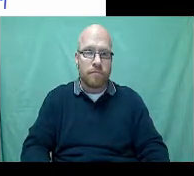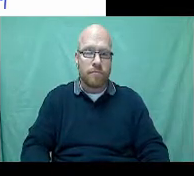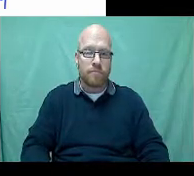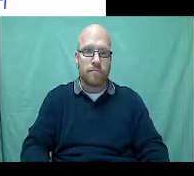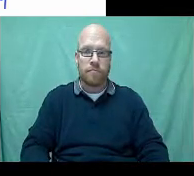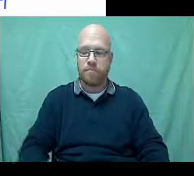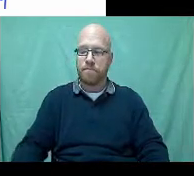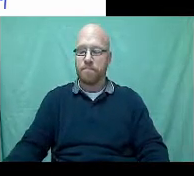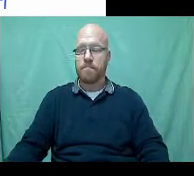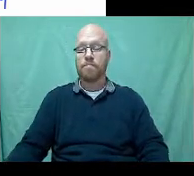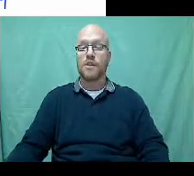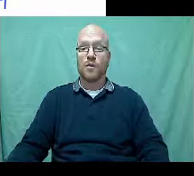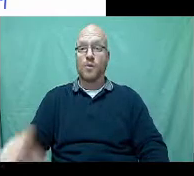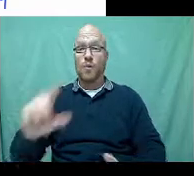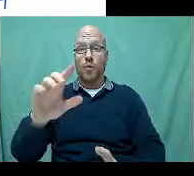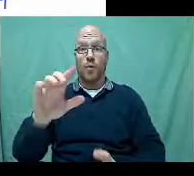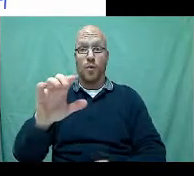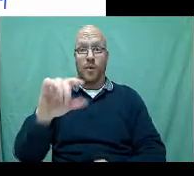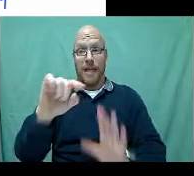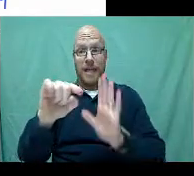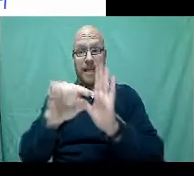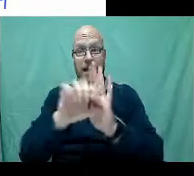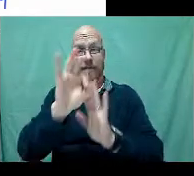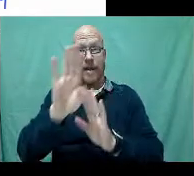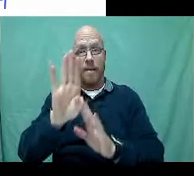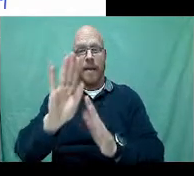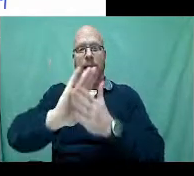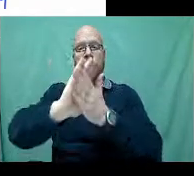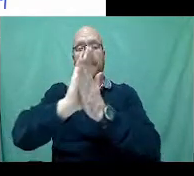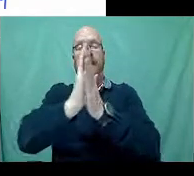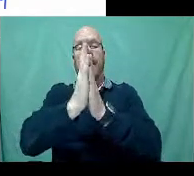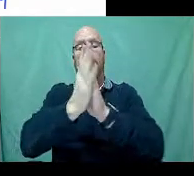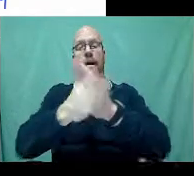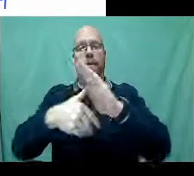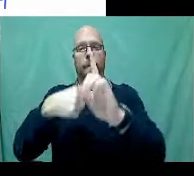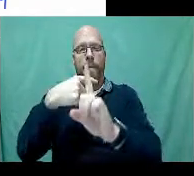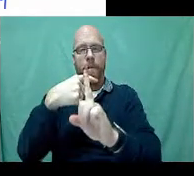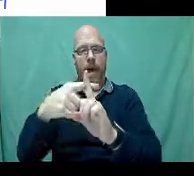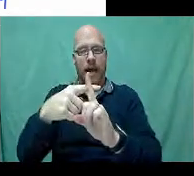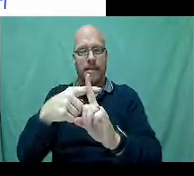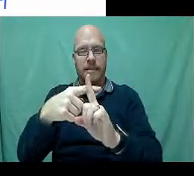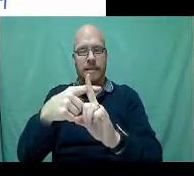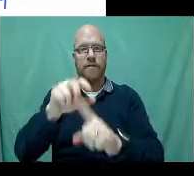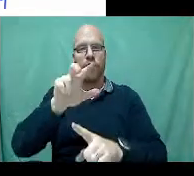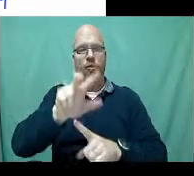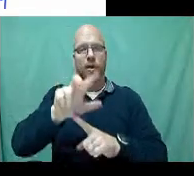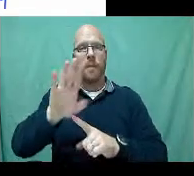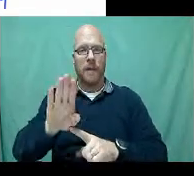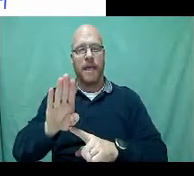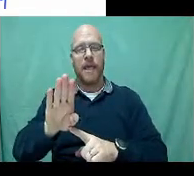Now, the negative 9b becomes a, well is divided by negative 3 to be, and left over as a positive 3b.